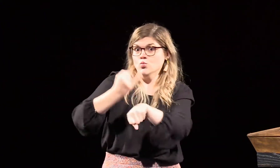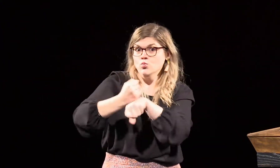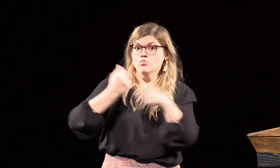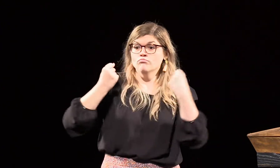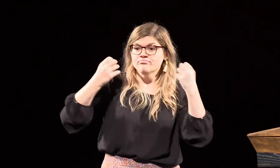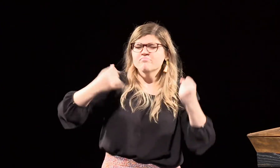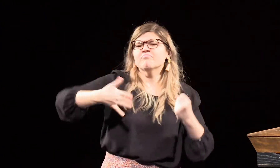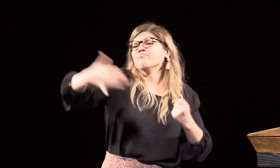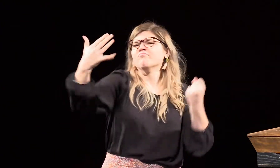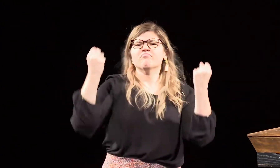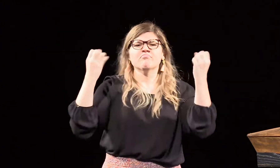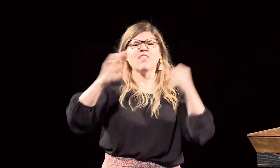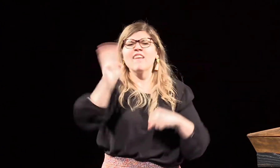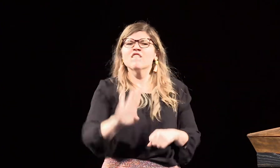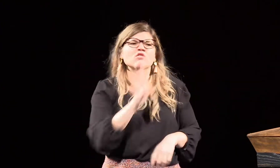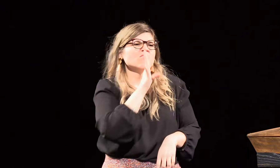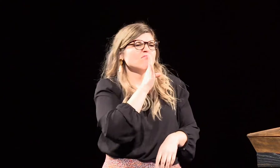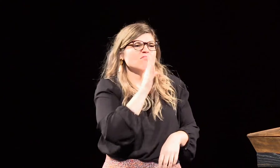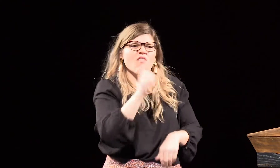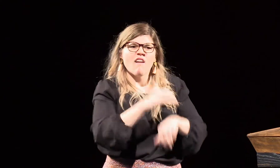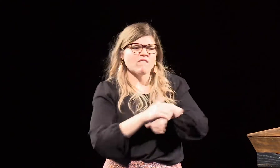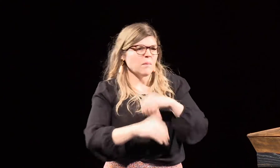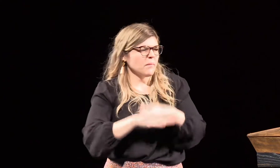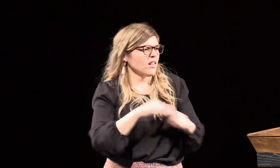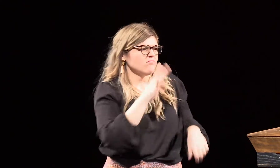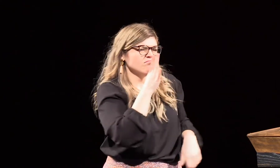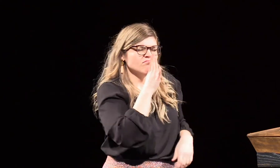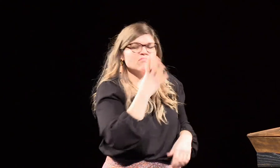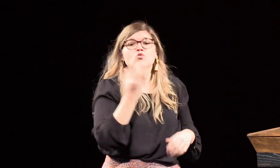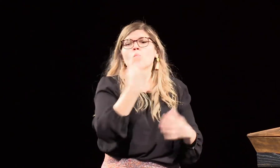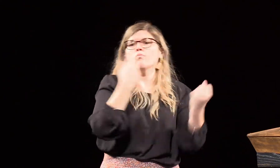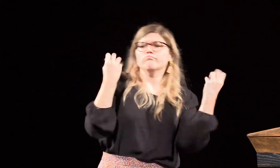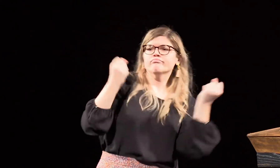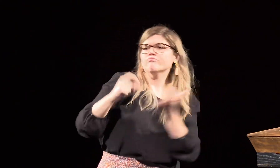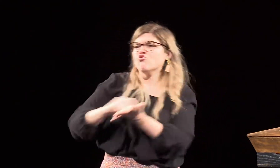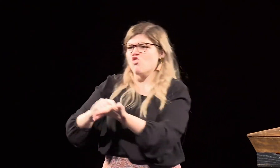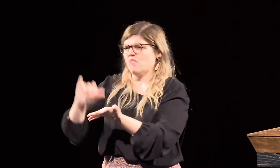Awesome. So, again, he never used his voice. He wasn't comfortable.